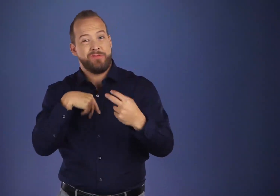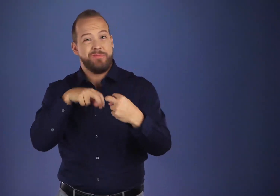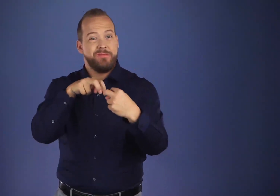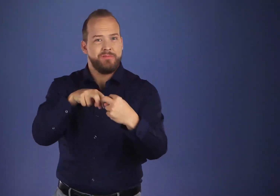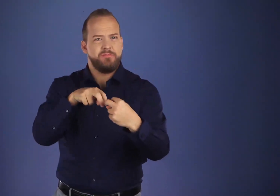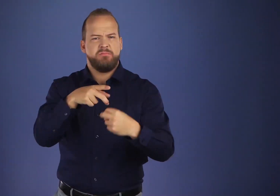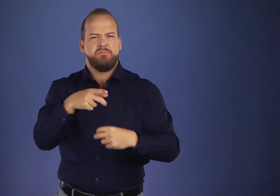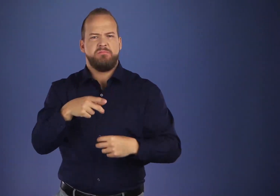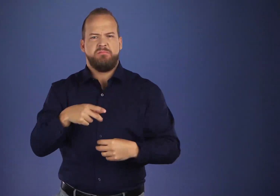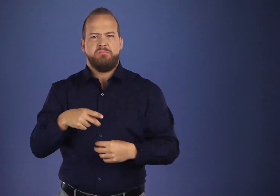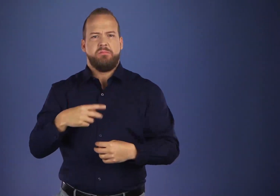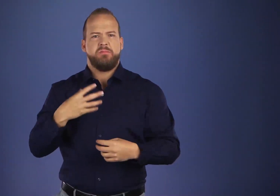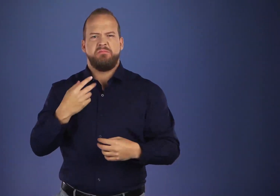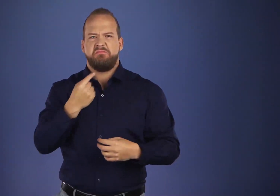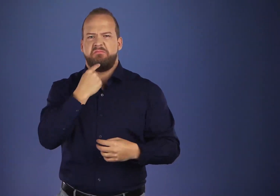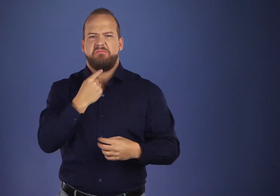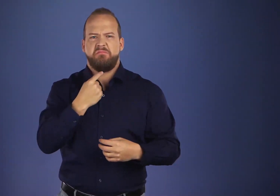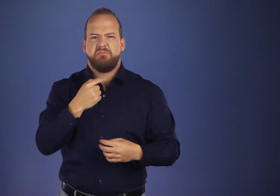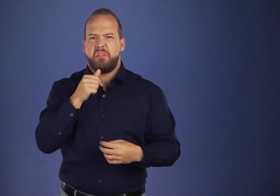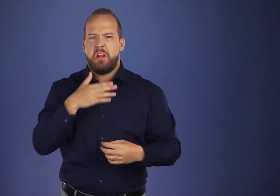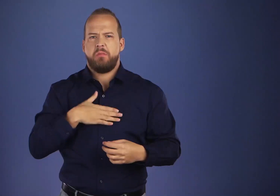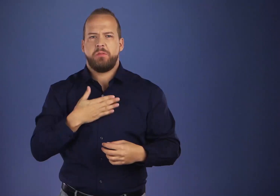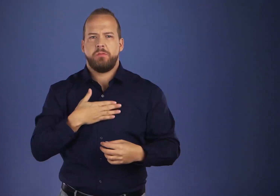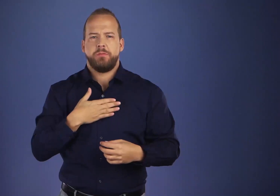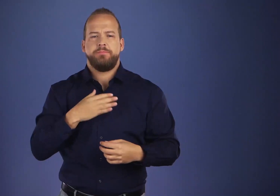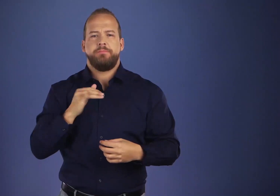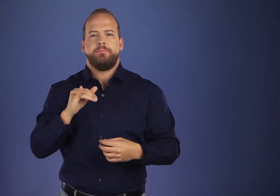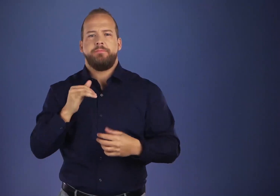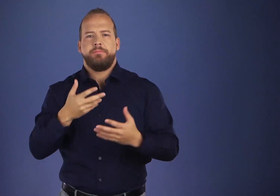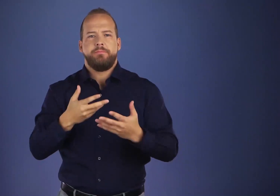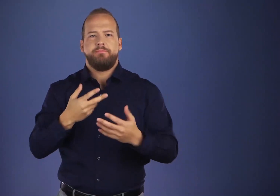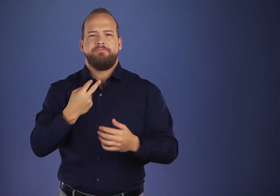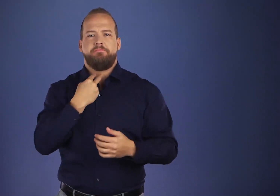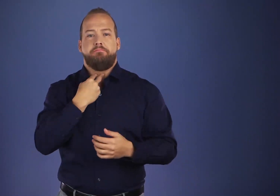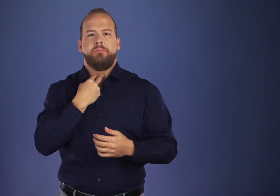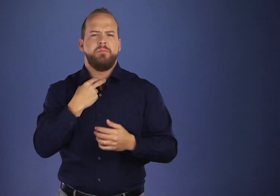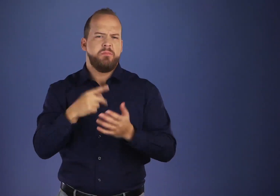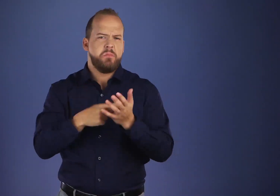This will tempt us to argue, or to press our point insistently.